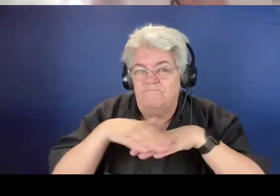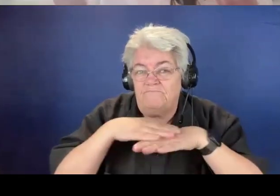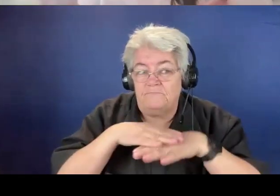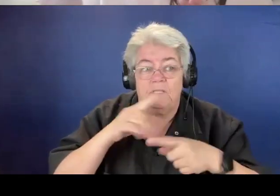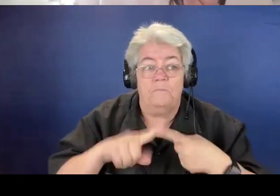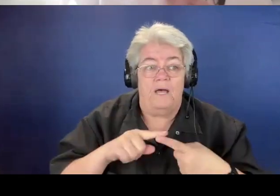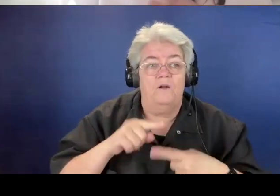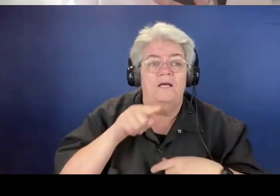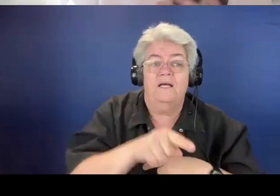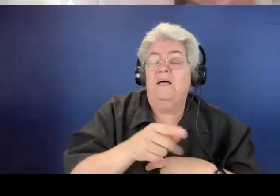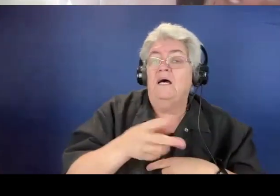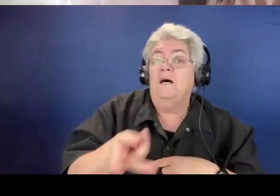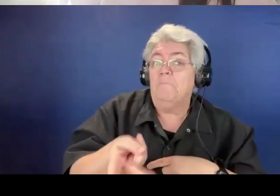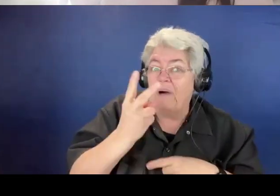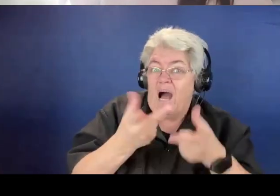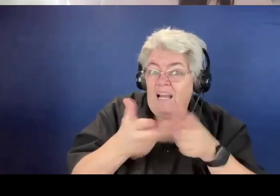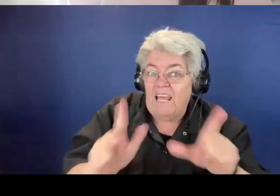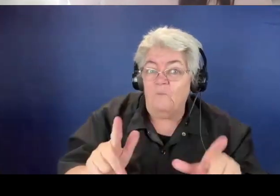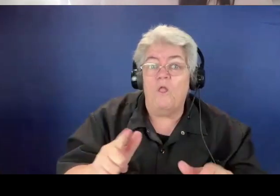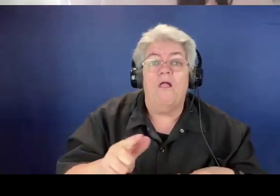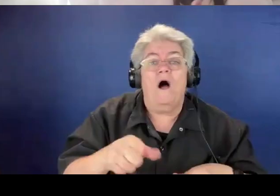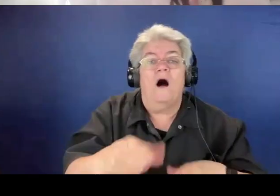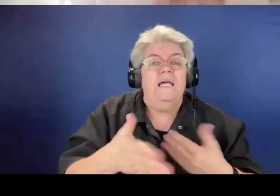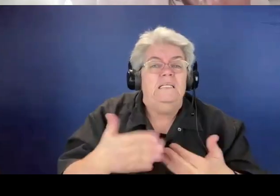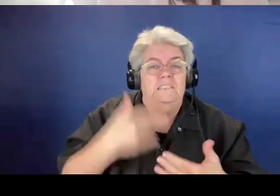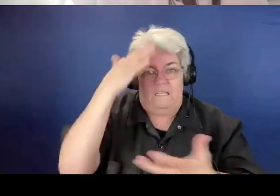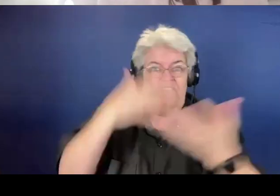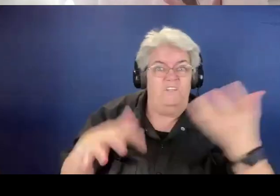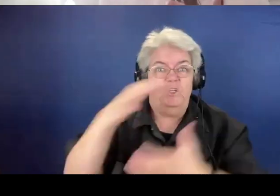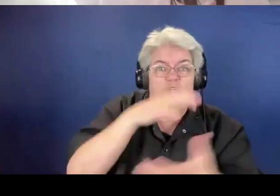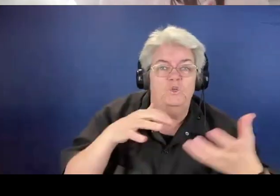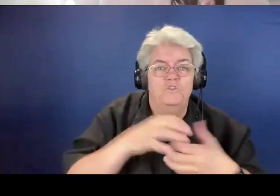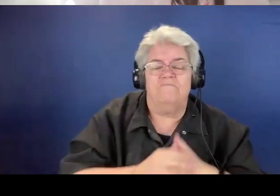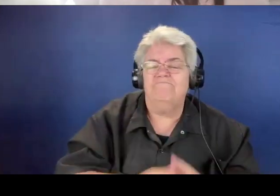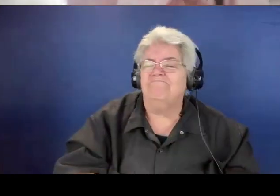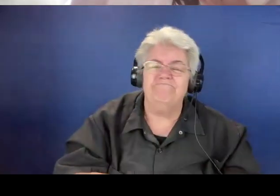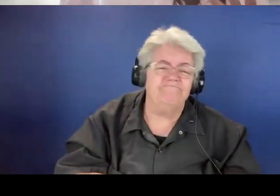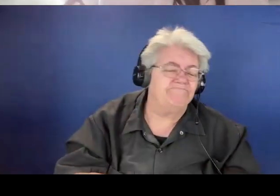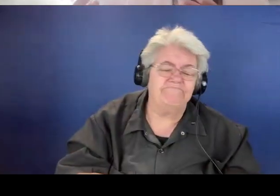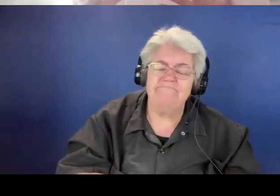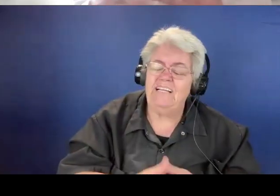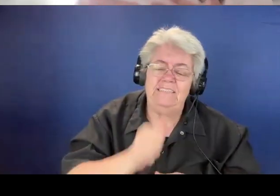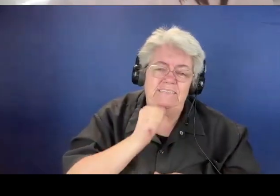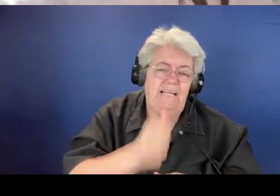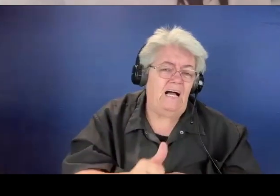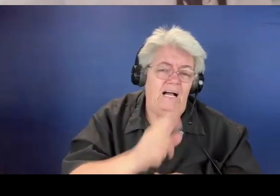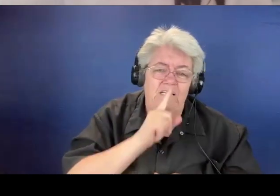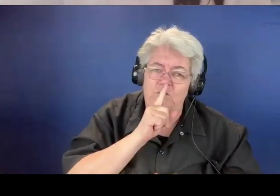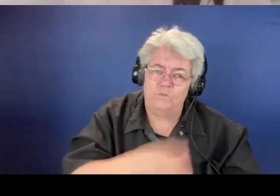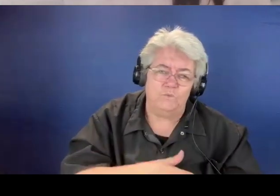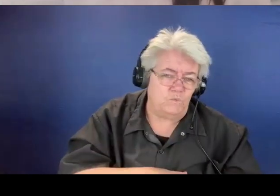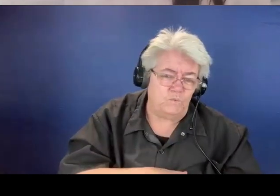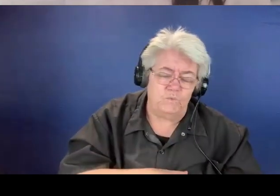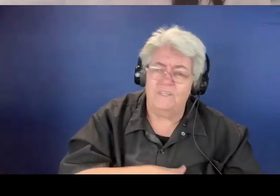So, bilingual children will become confused. Parents who raise their children bilingually or think about raising them